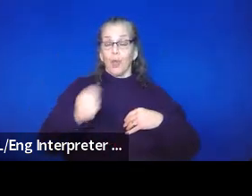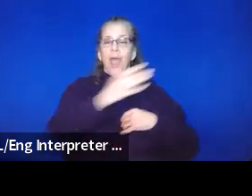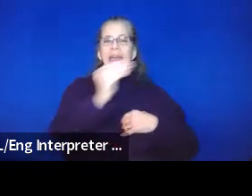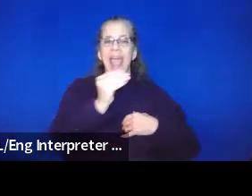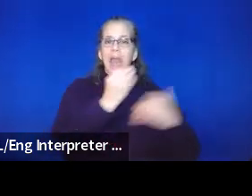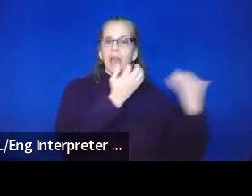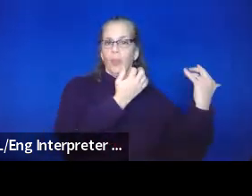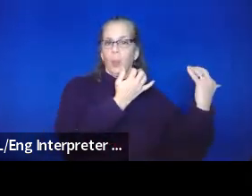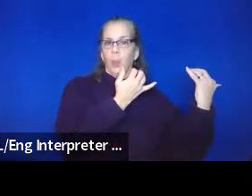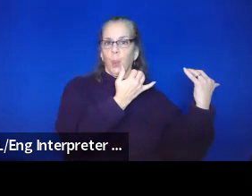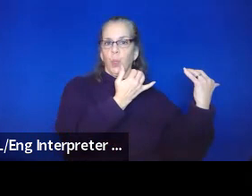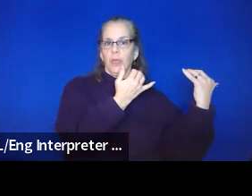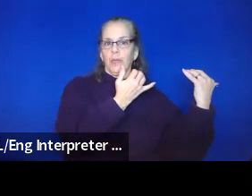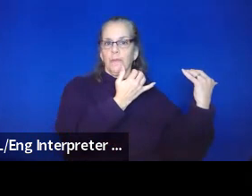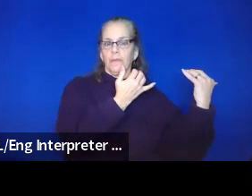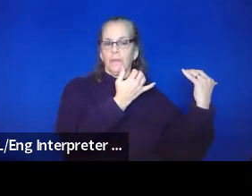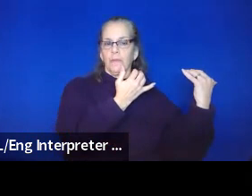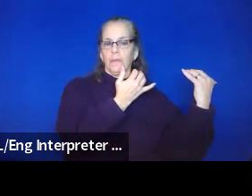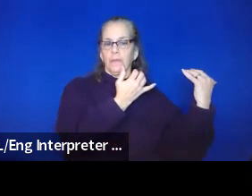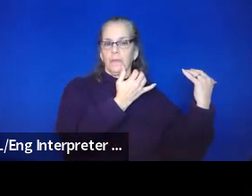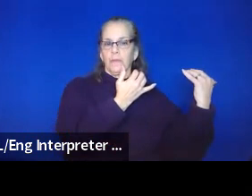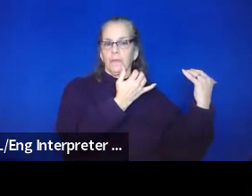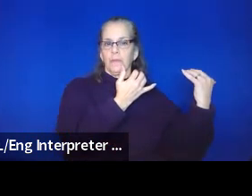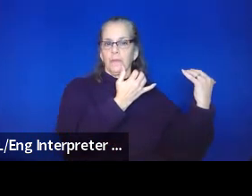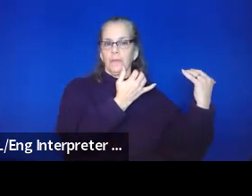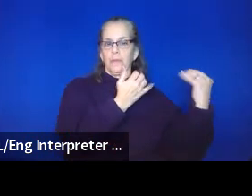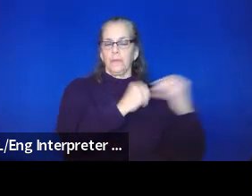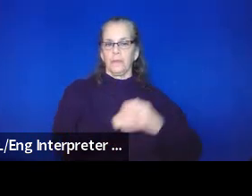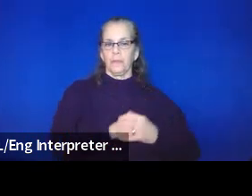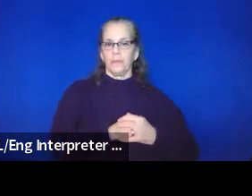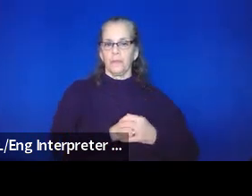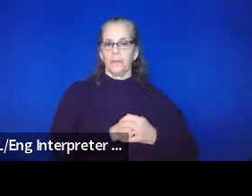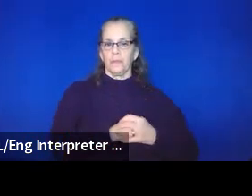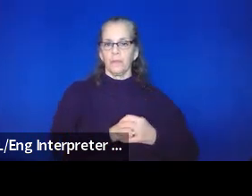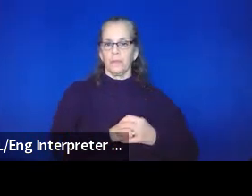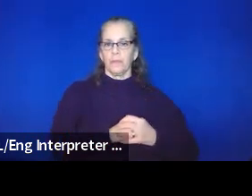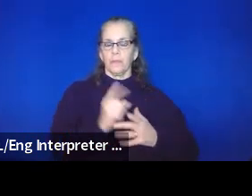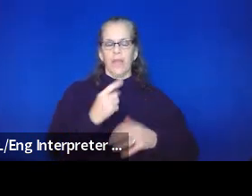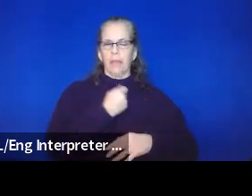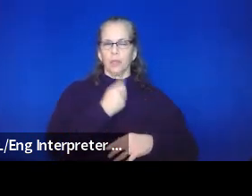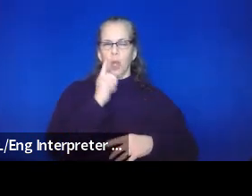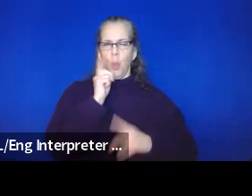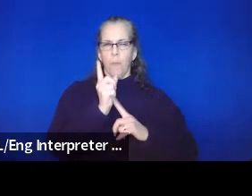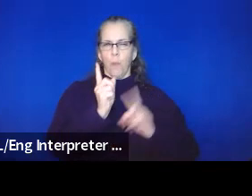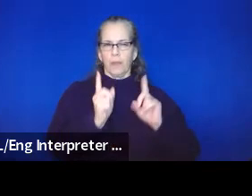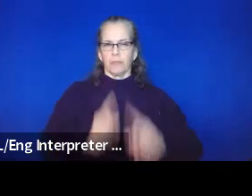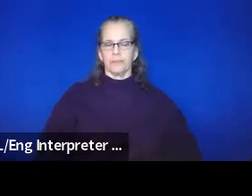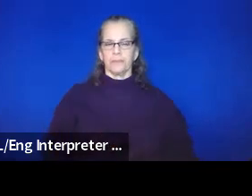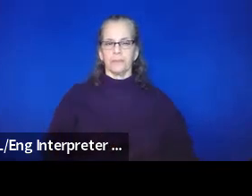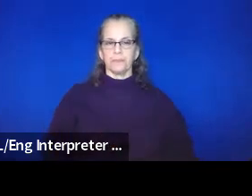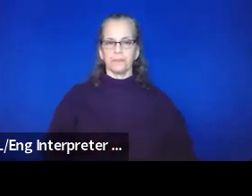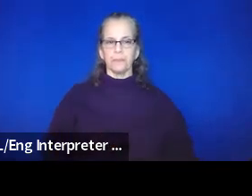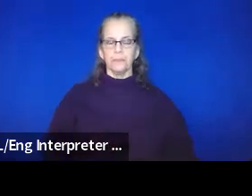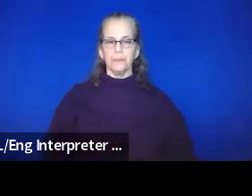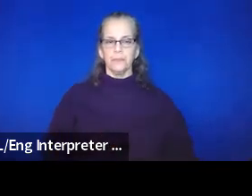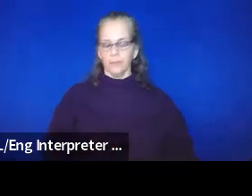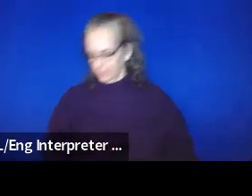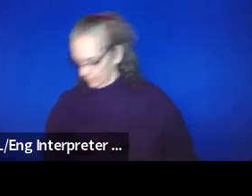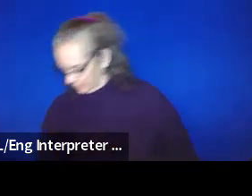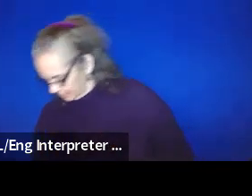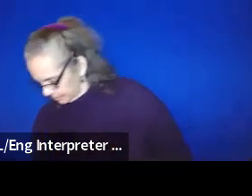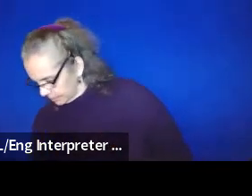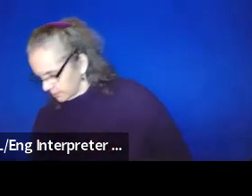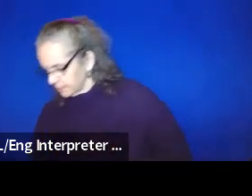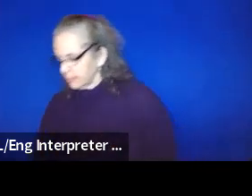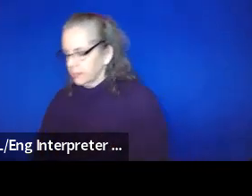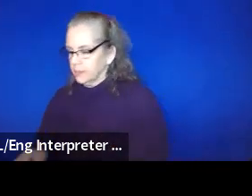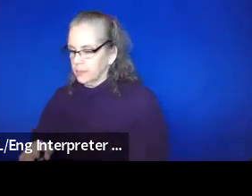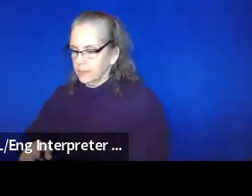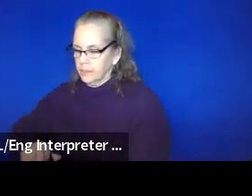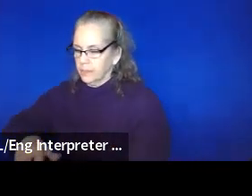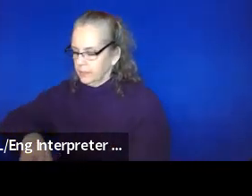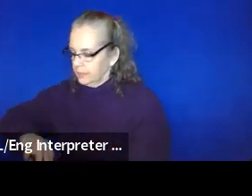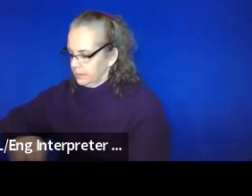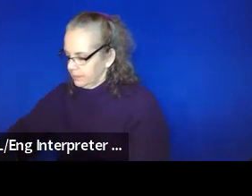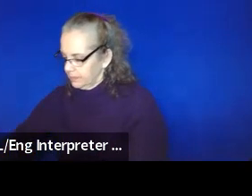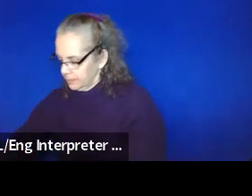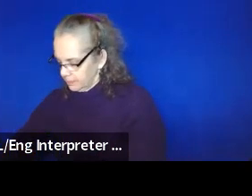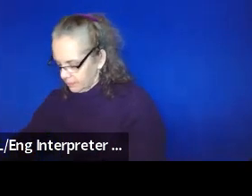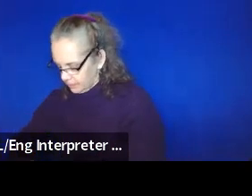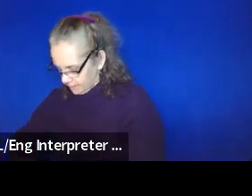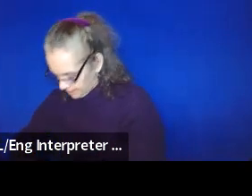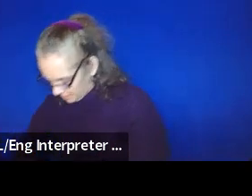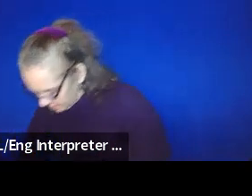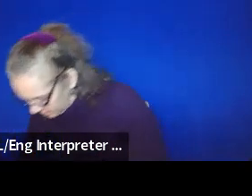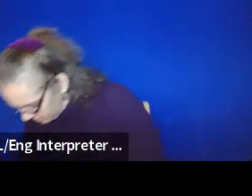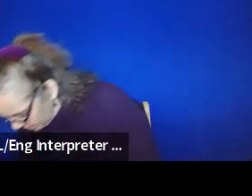hold on a second... how do you do this...? I'm trying to find a... um... pointer or something...